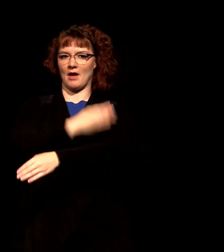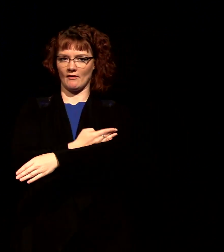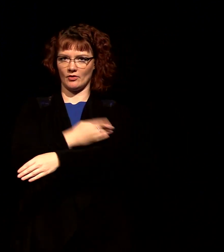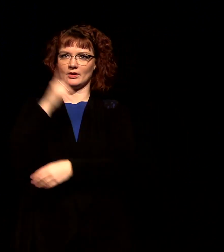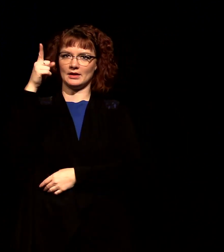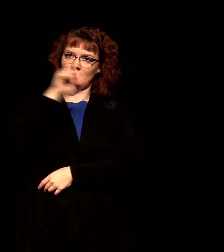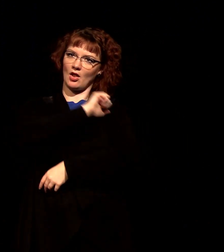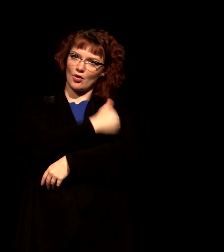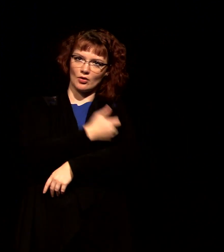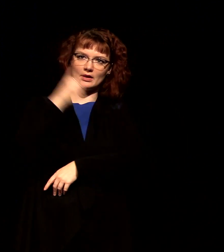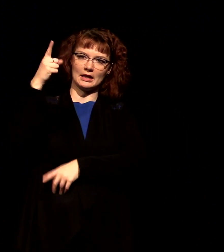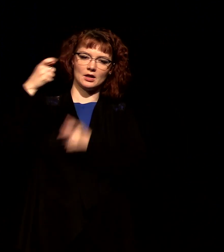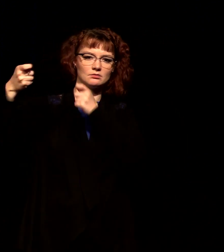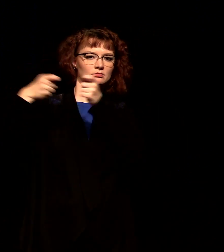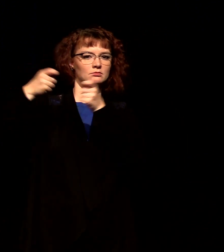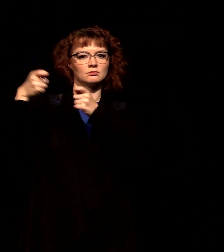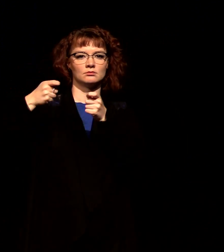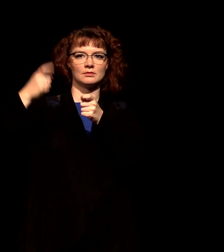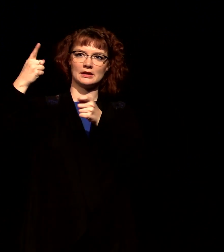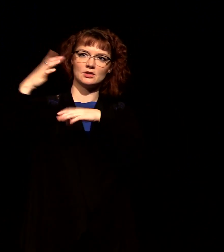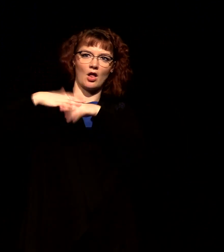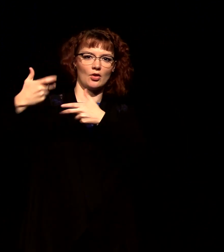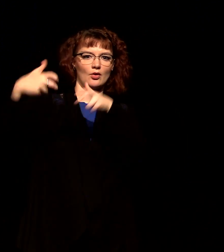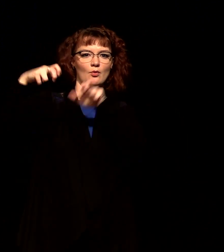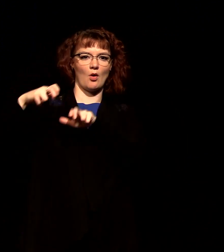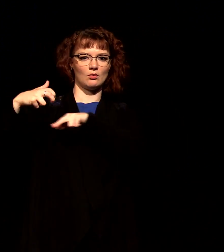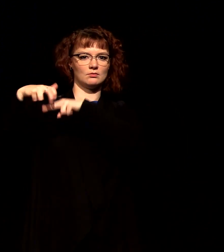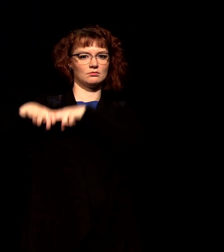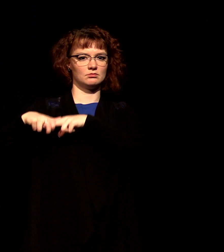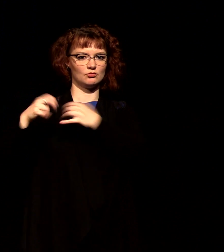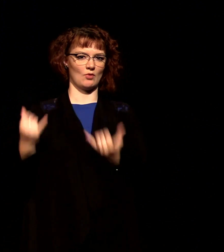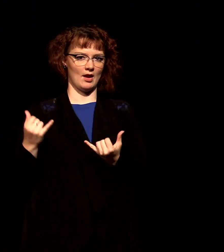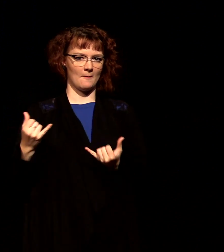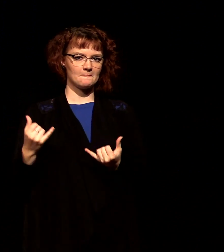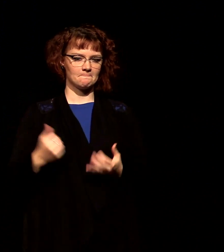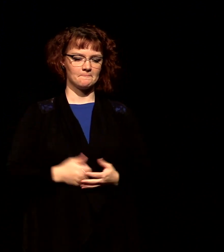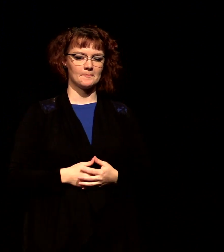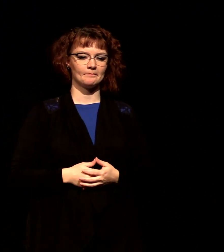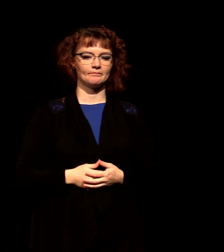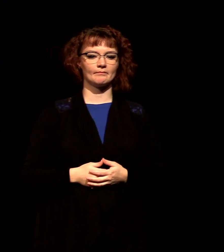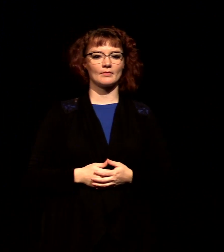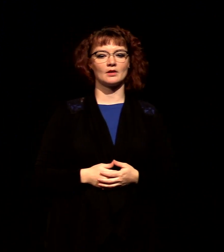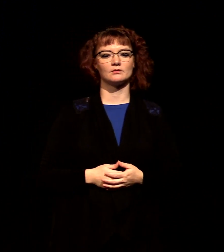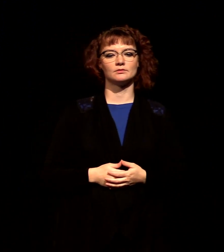that he reigns that he sits on the throne. situating this psalm